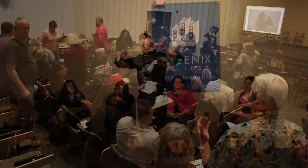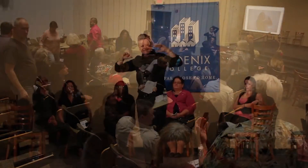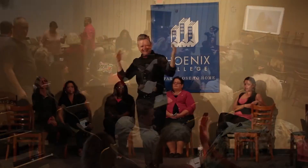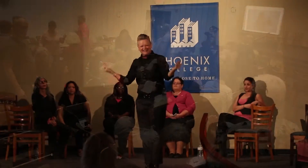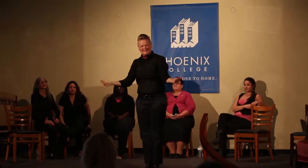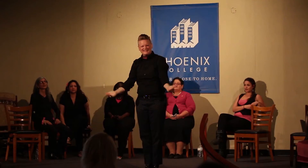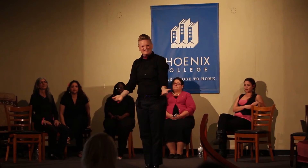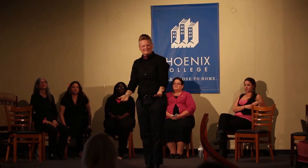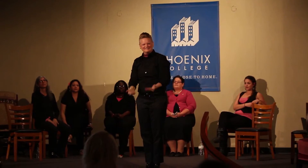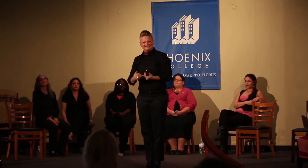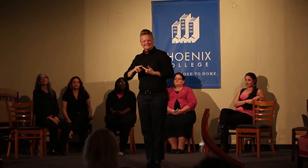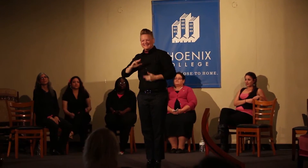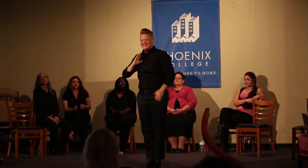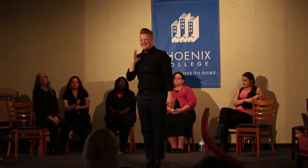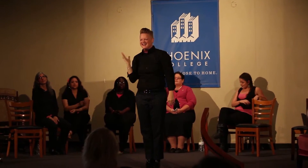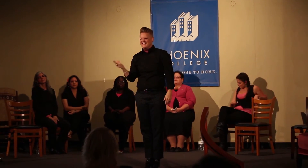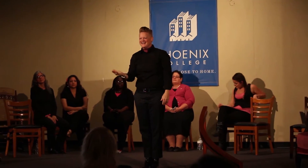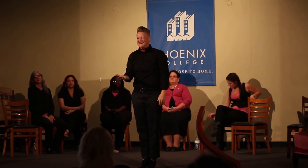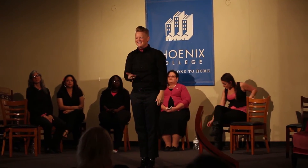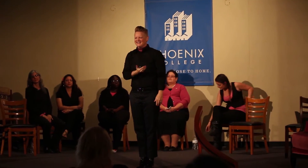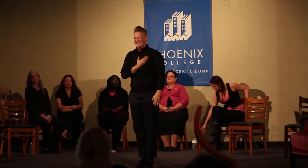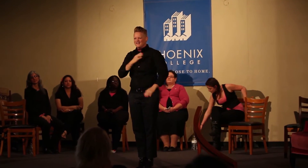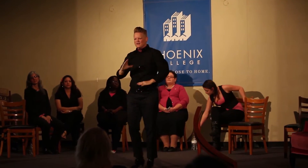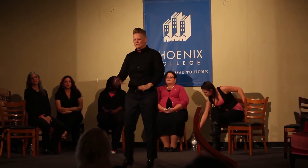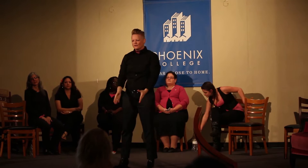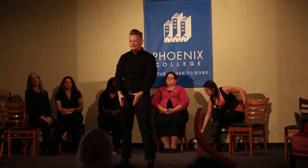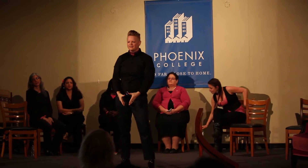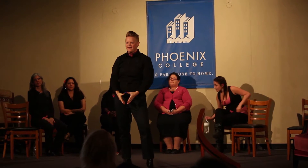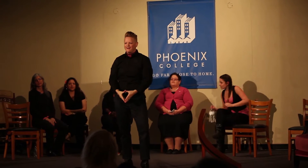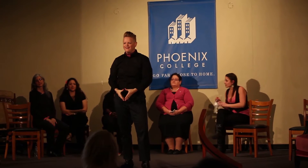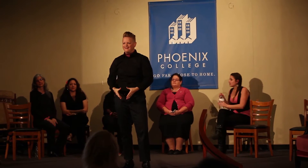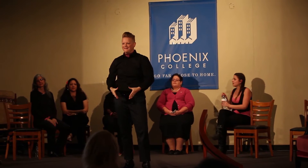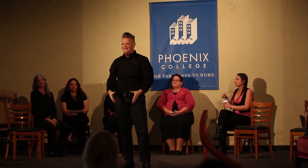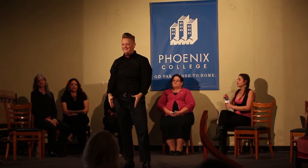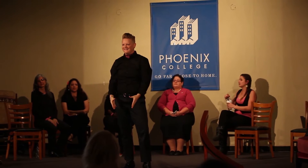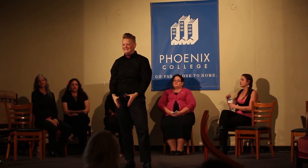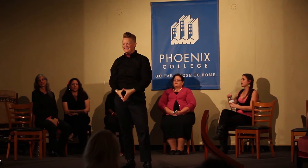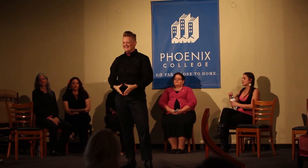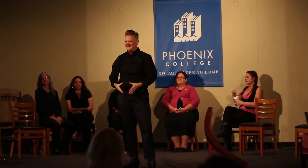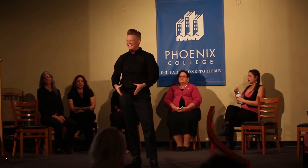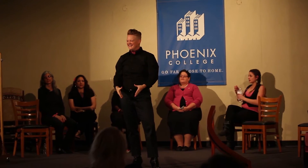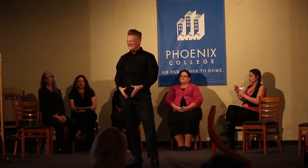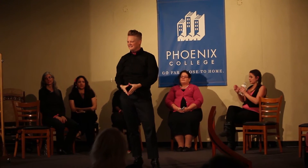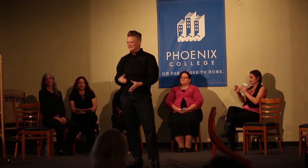Jac: “Welcome to our vagina --